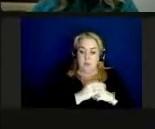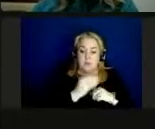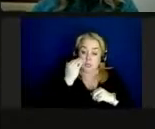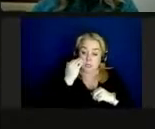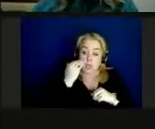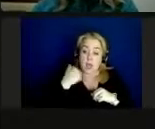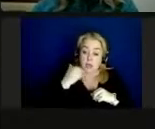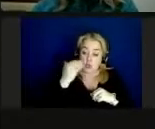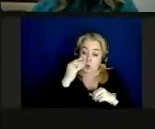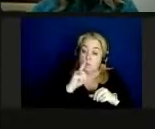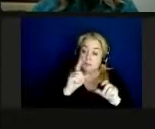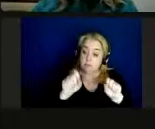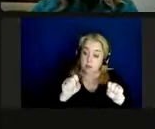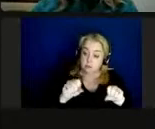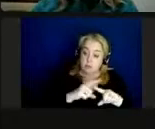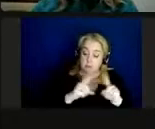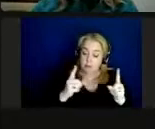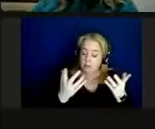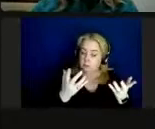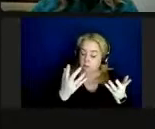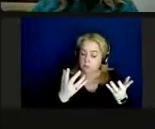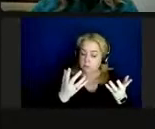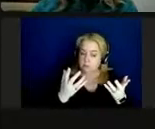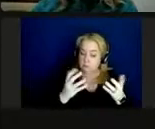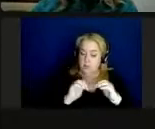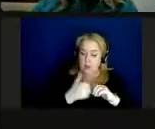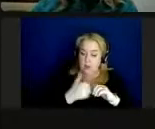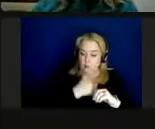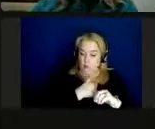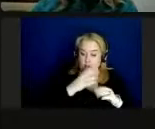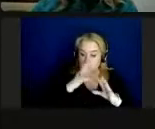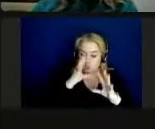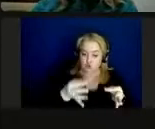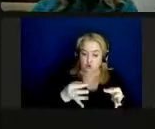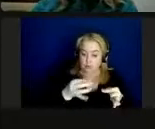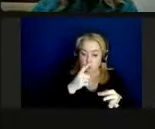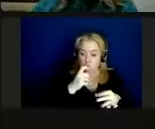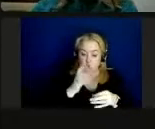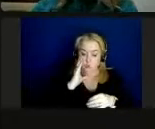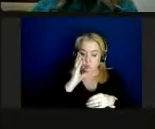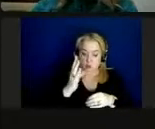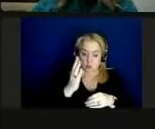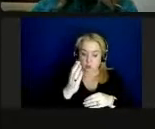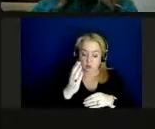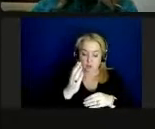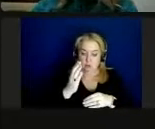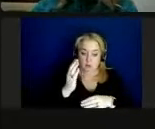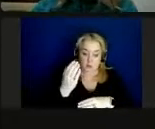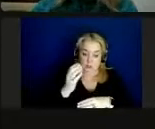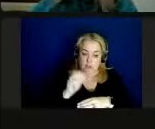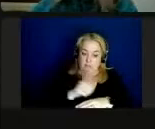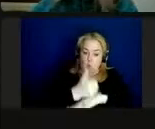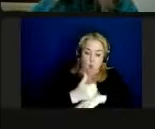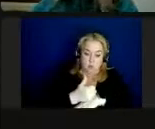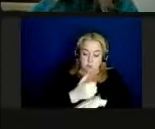SALEM.